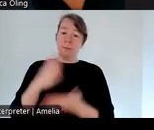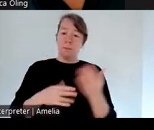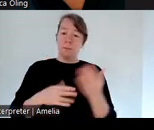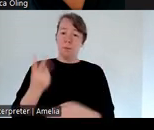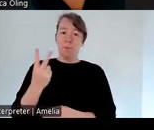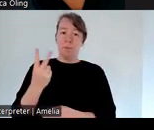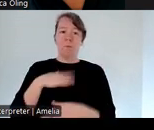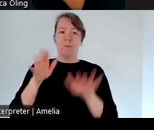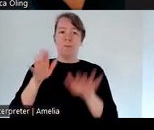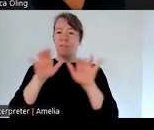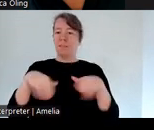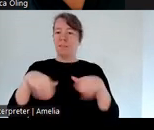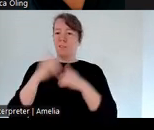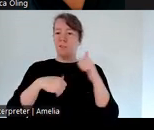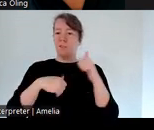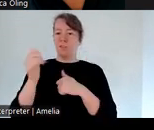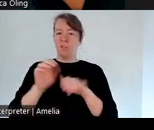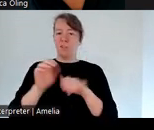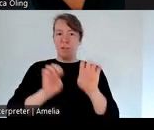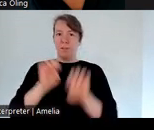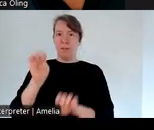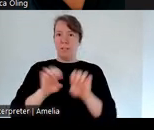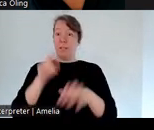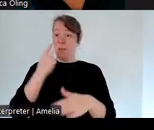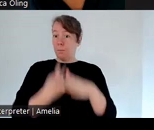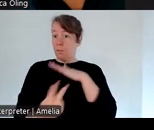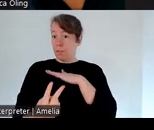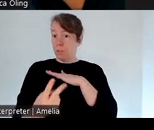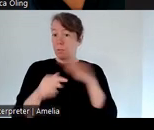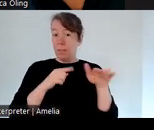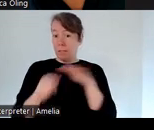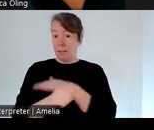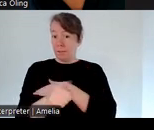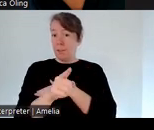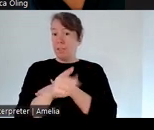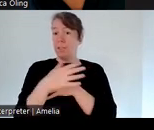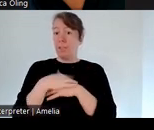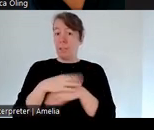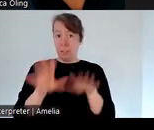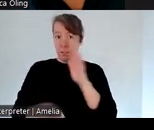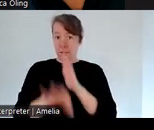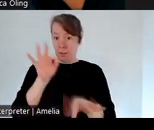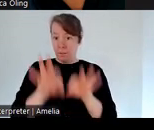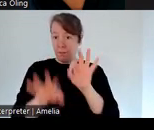like evaluating the predictability of navigation and content layout to make sure that